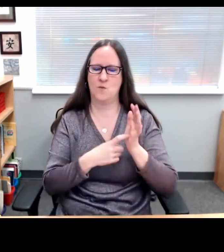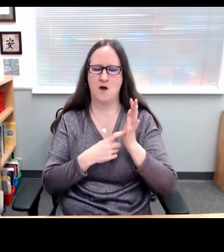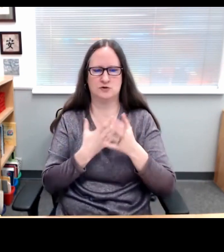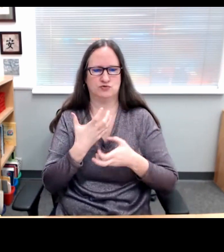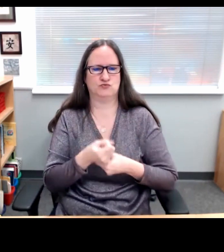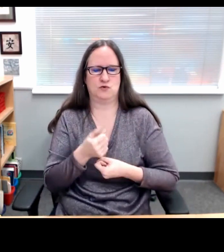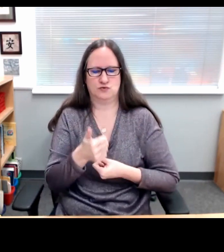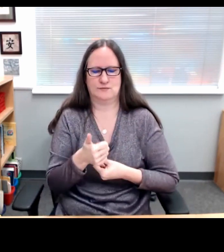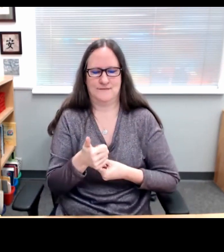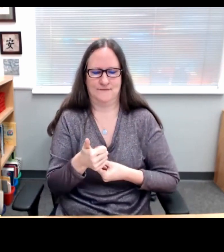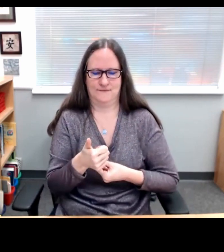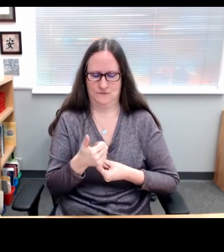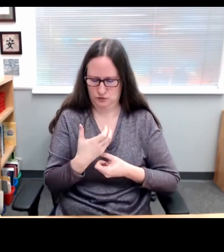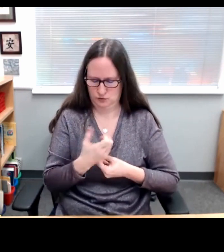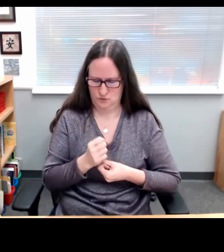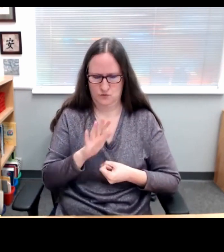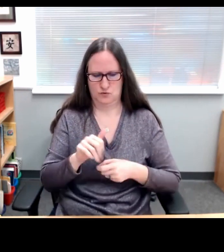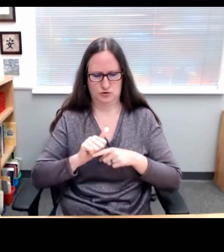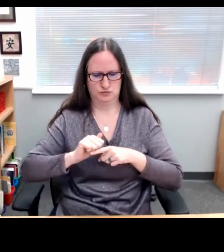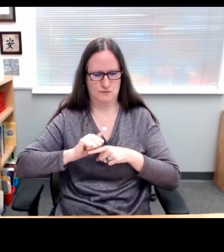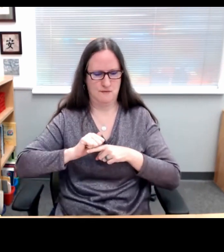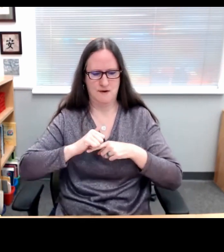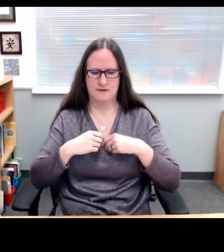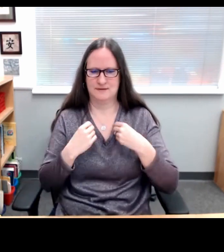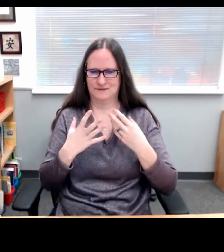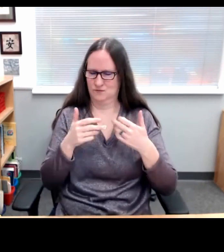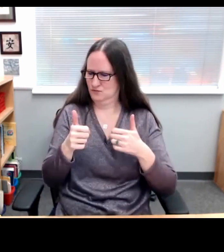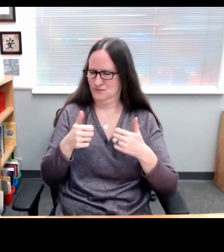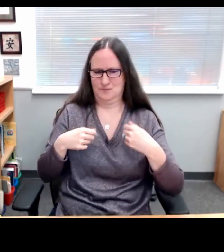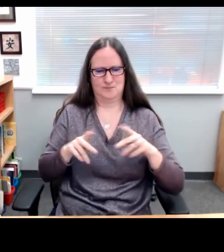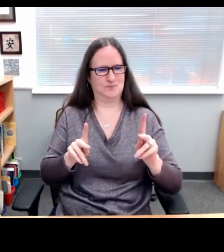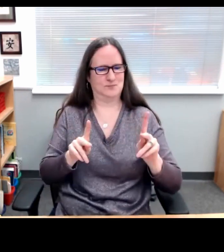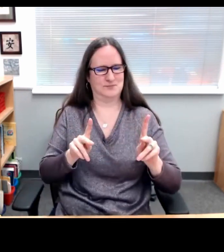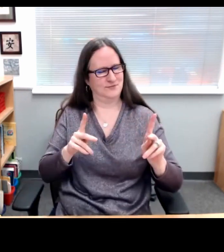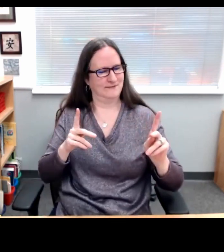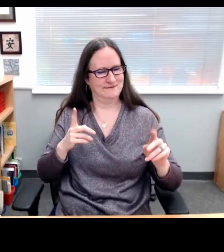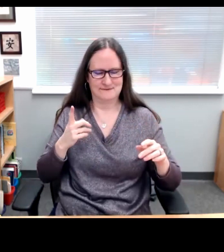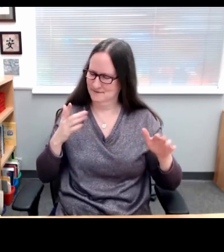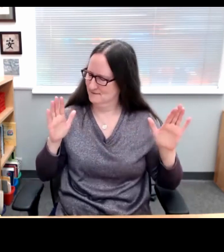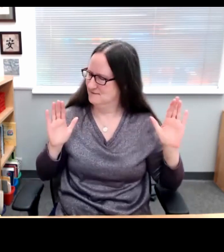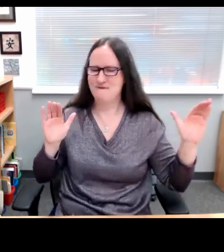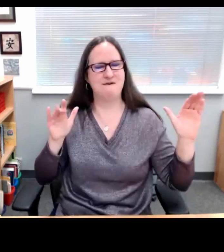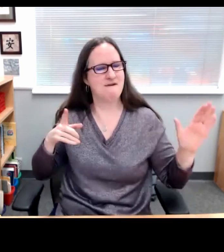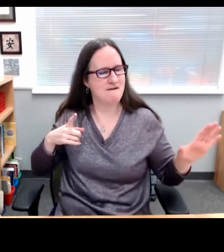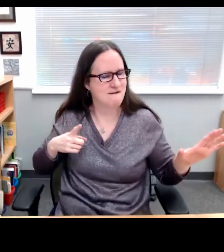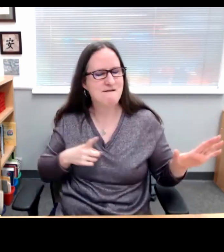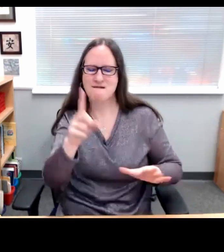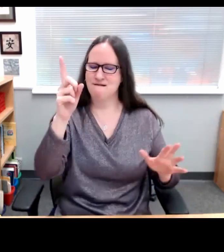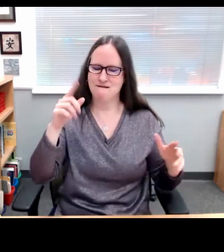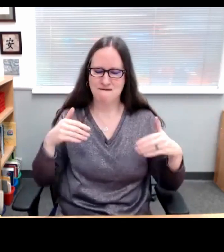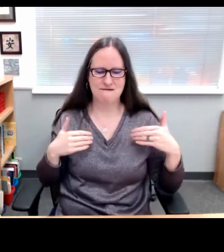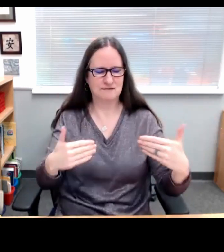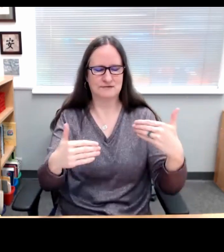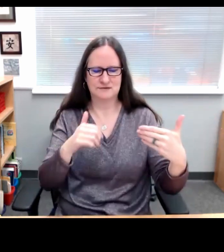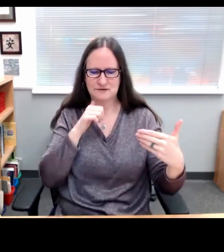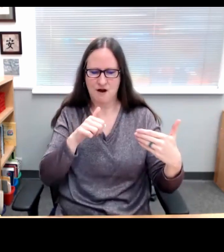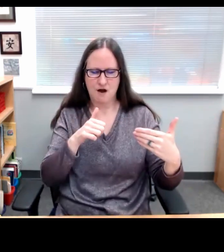Movement and performance. "Dancing requires you to trust yourself, trust